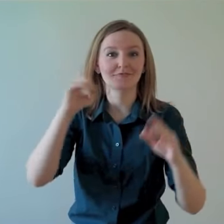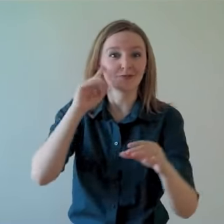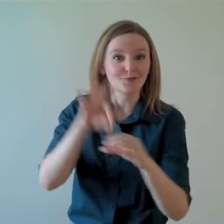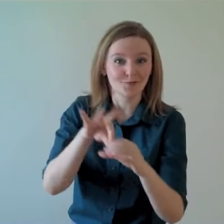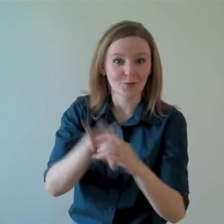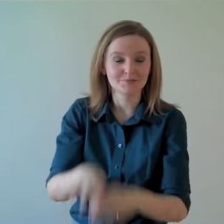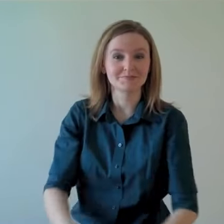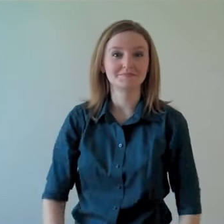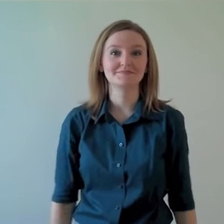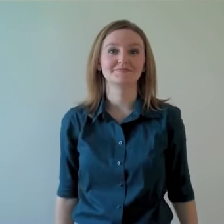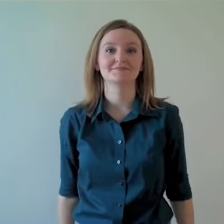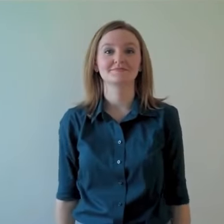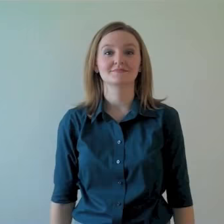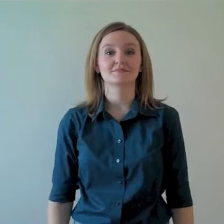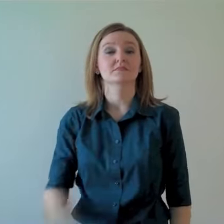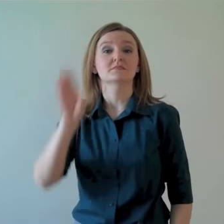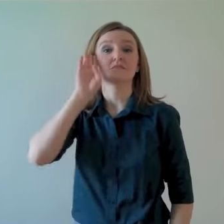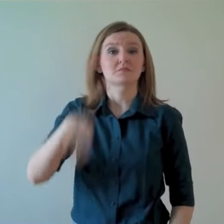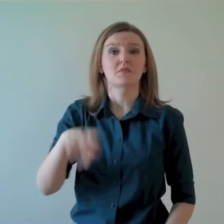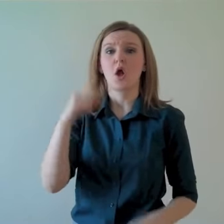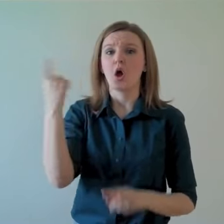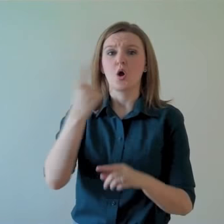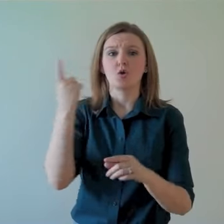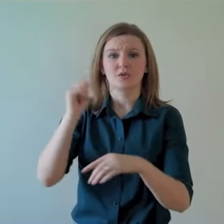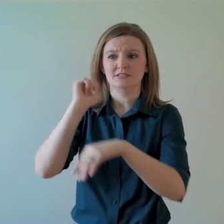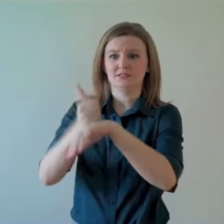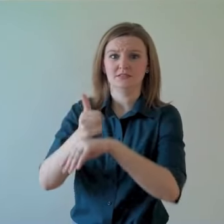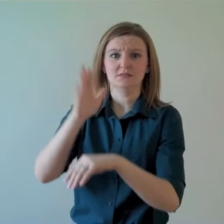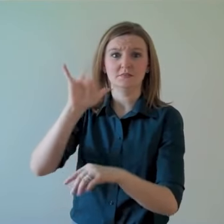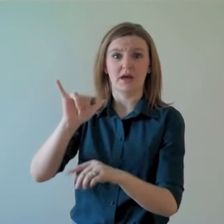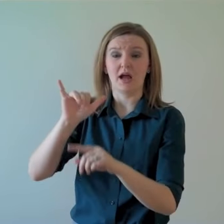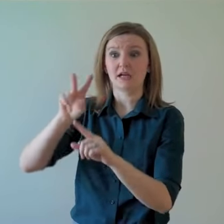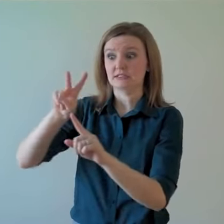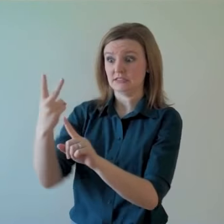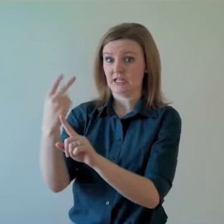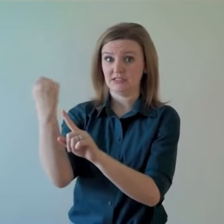which is always the last Saturday October to the following Thursday.